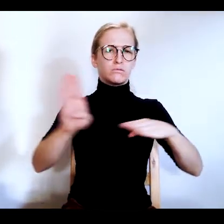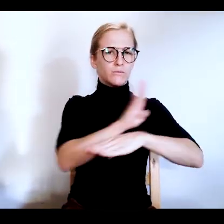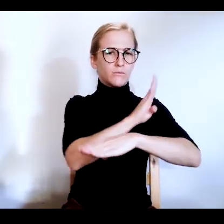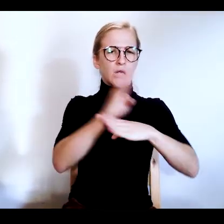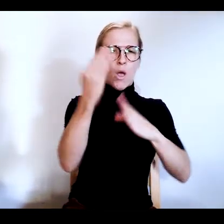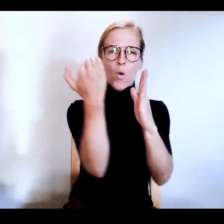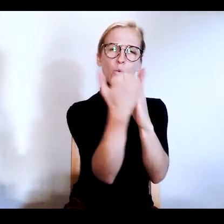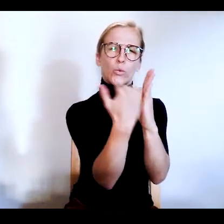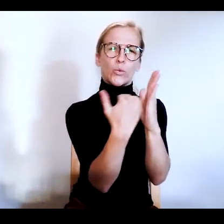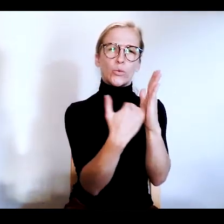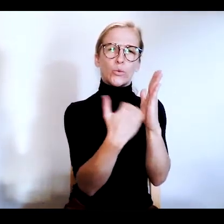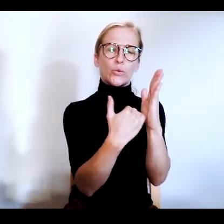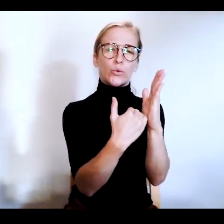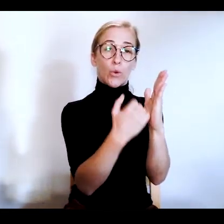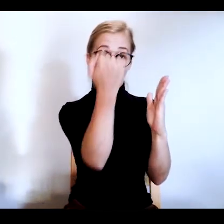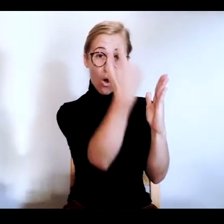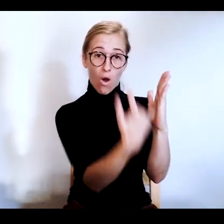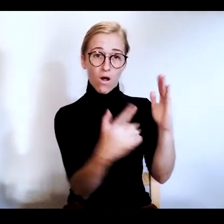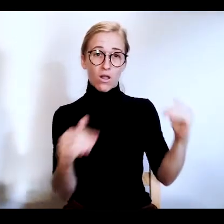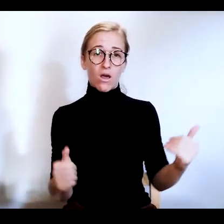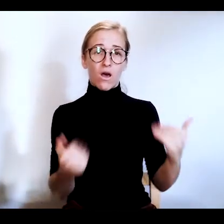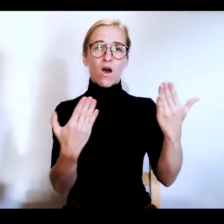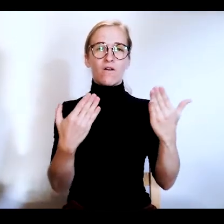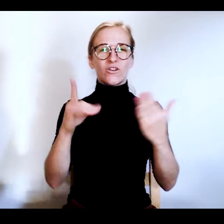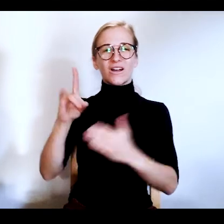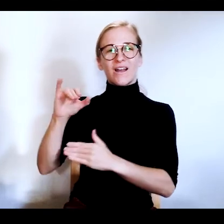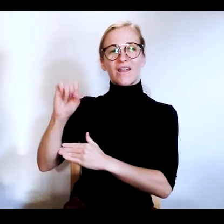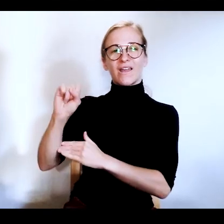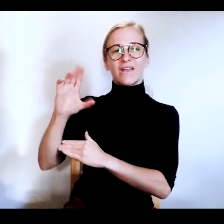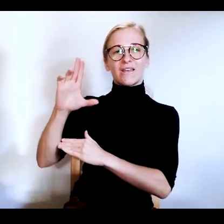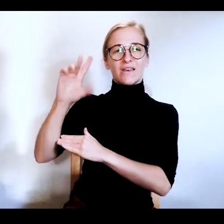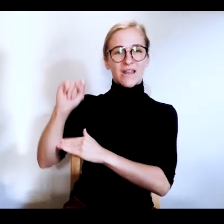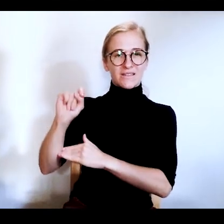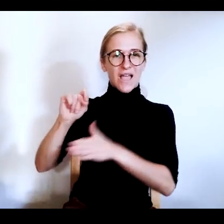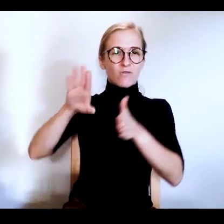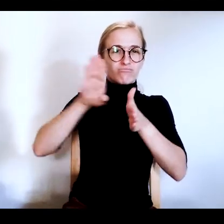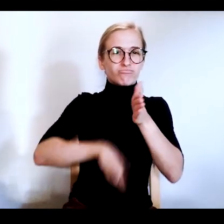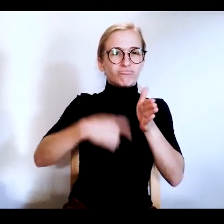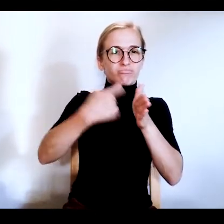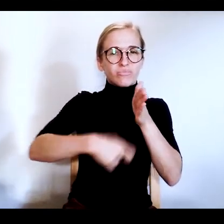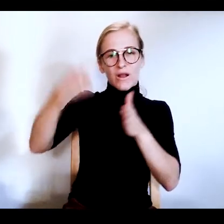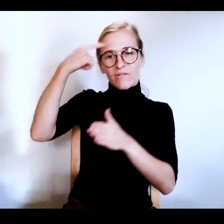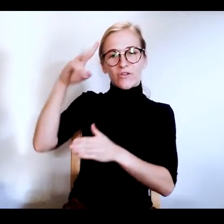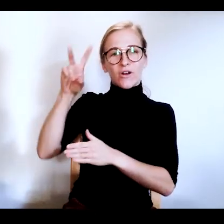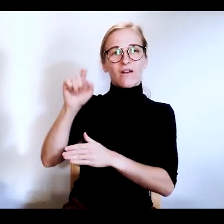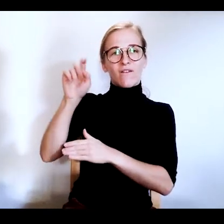all kinds of services that veterans give discounts.